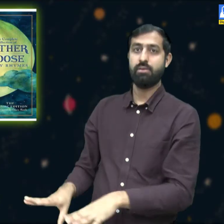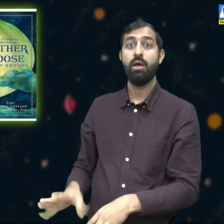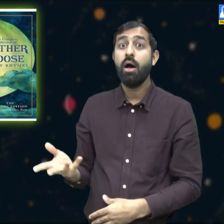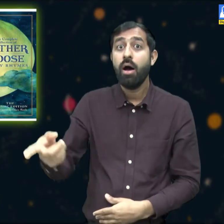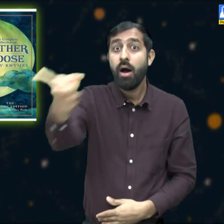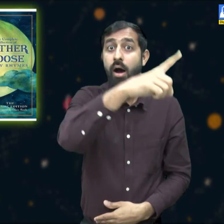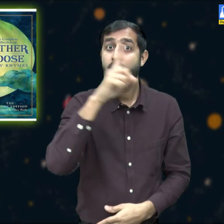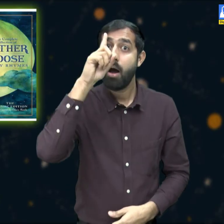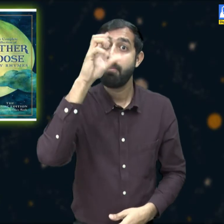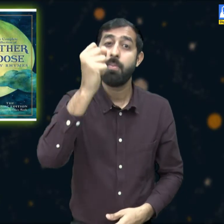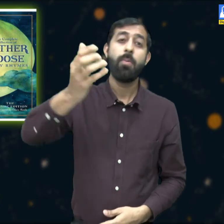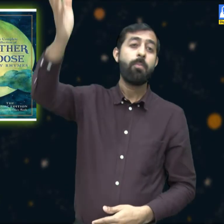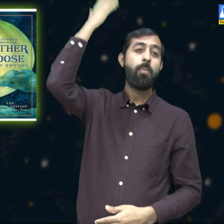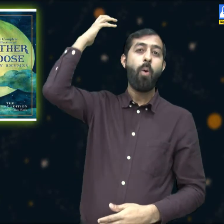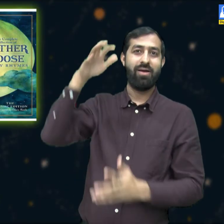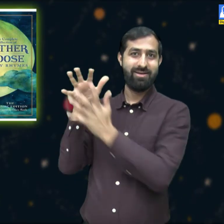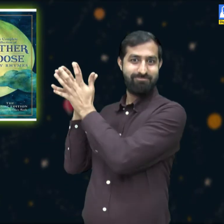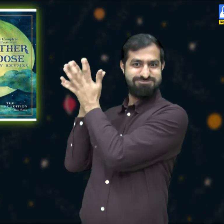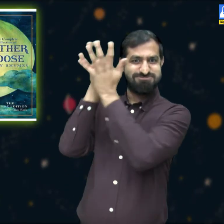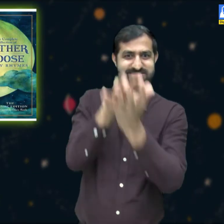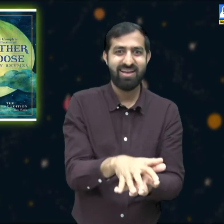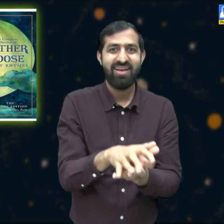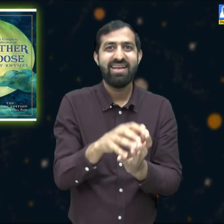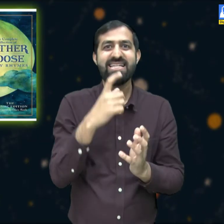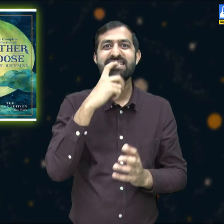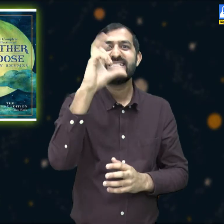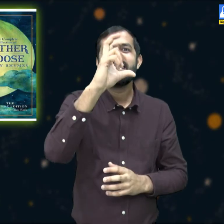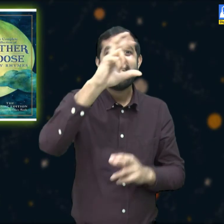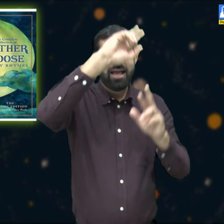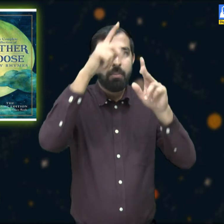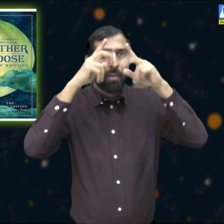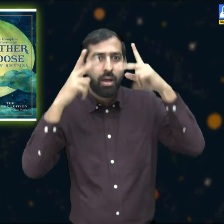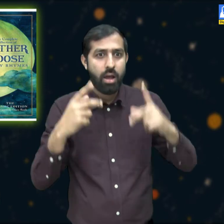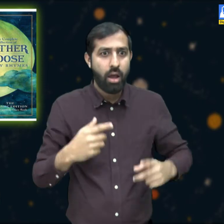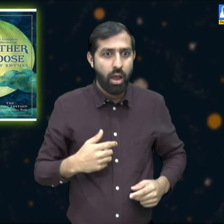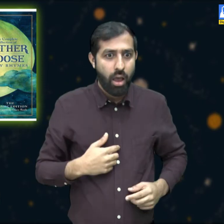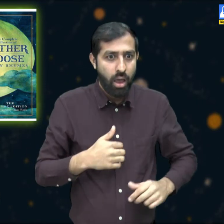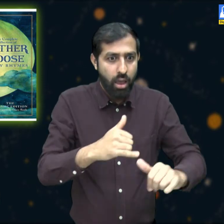that the martians could never bring themselves to read and that book was Mother Goose.